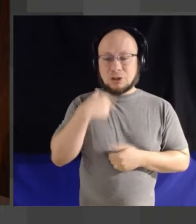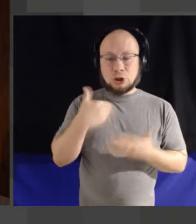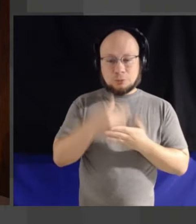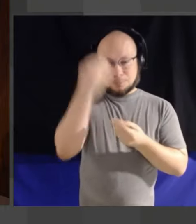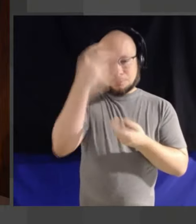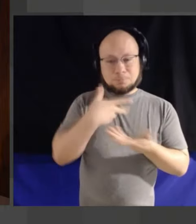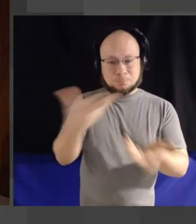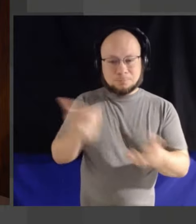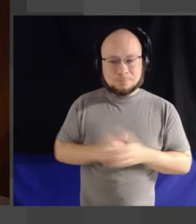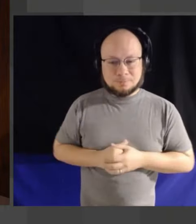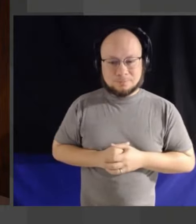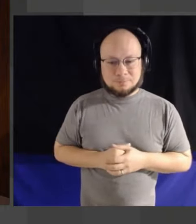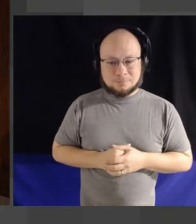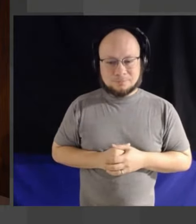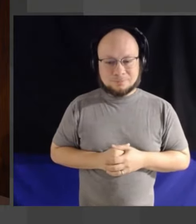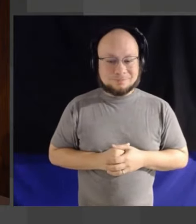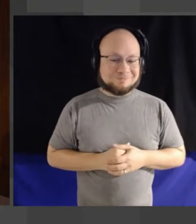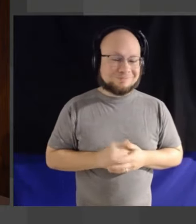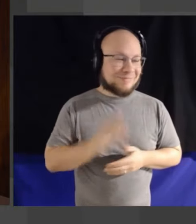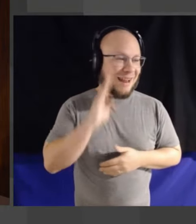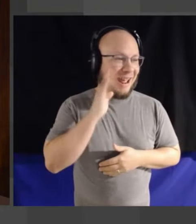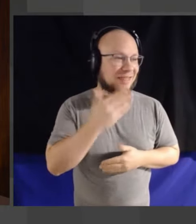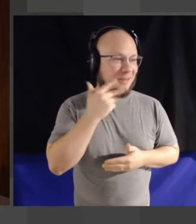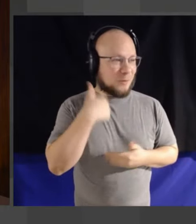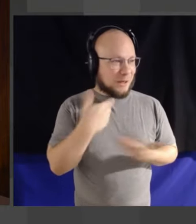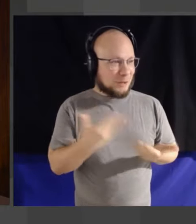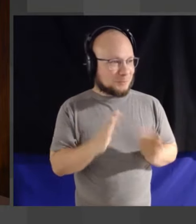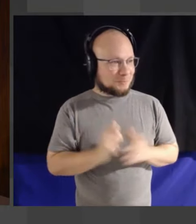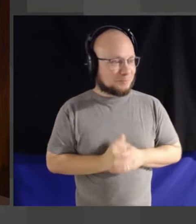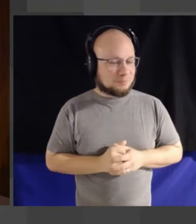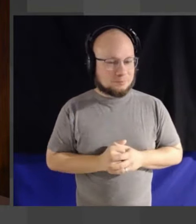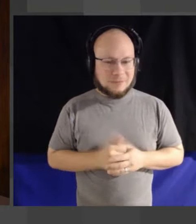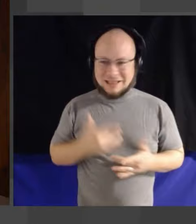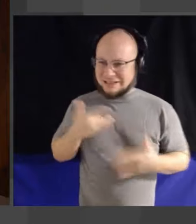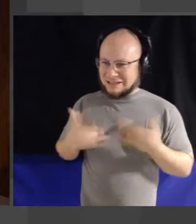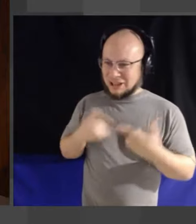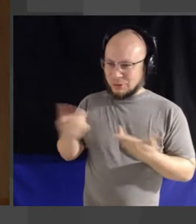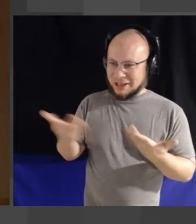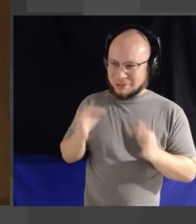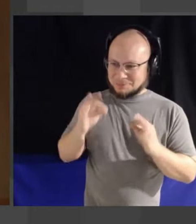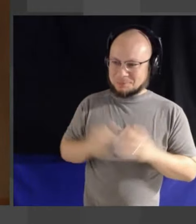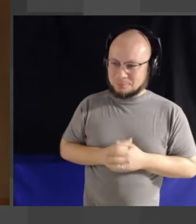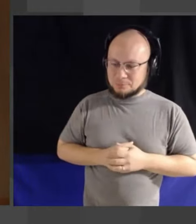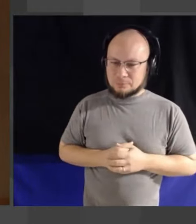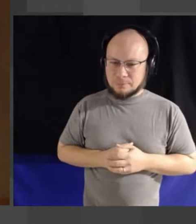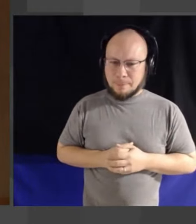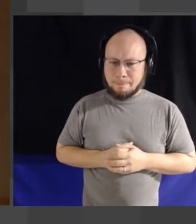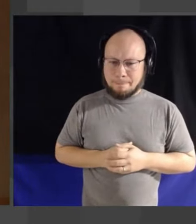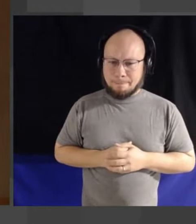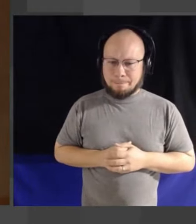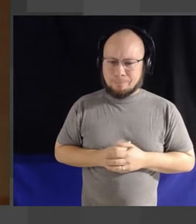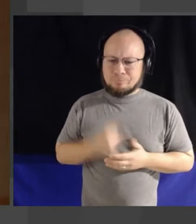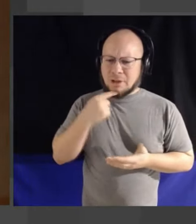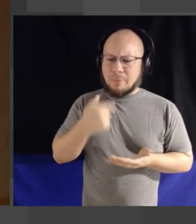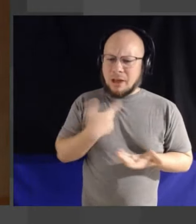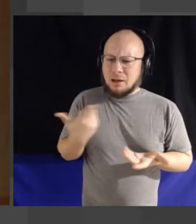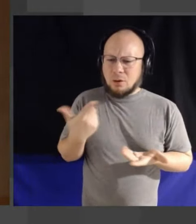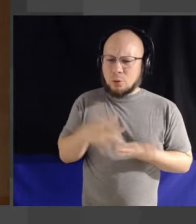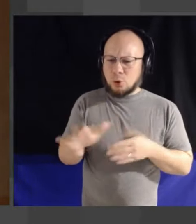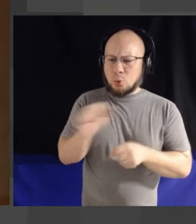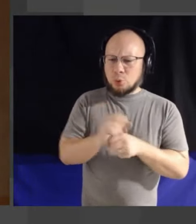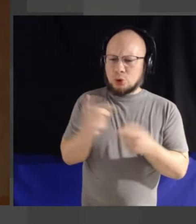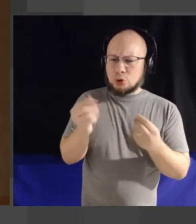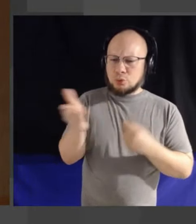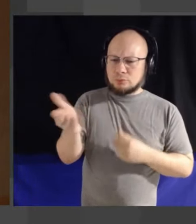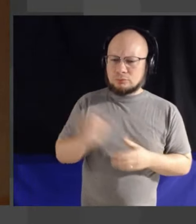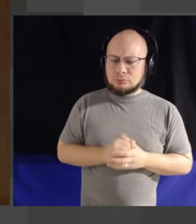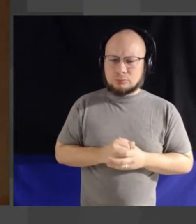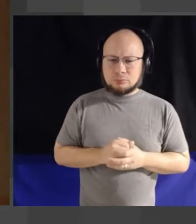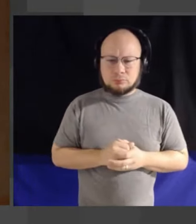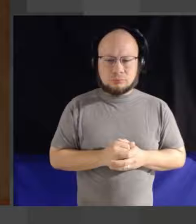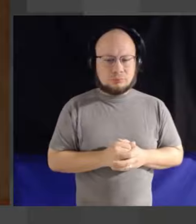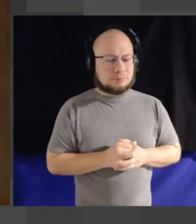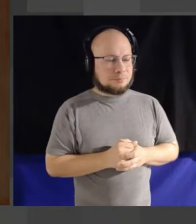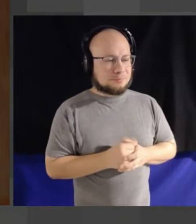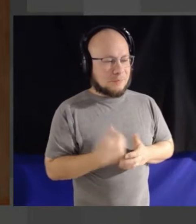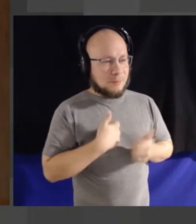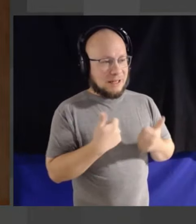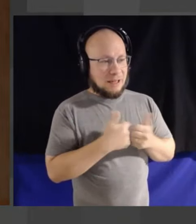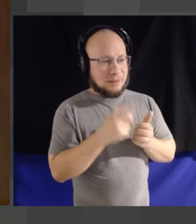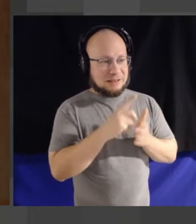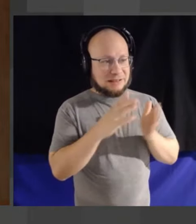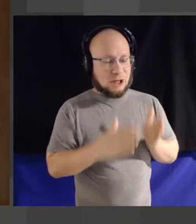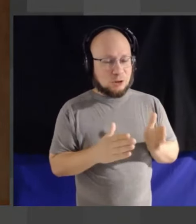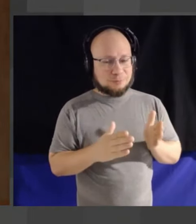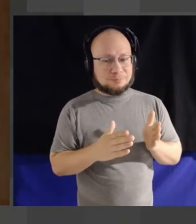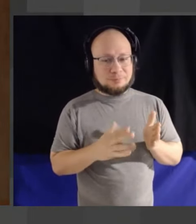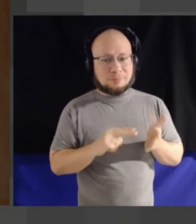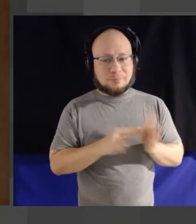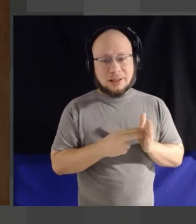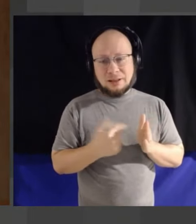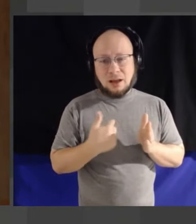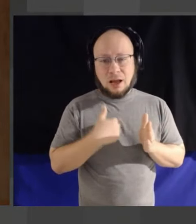THE D -- DUNGIEST.